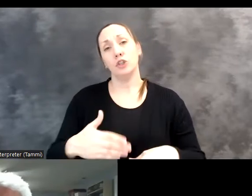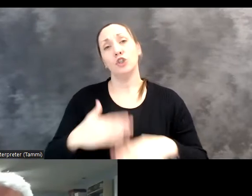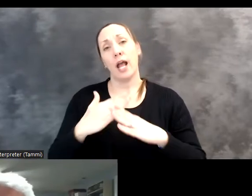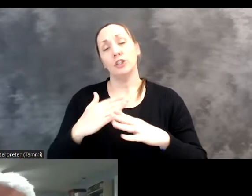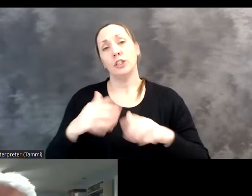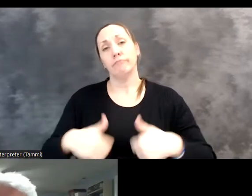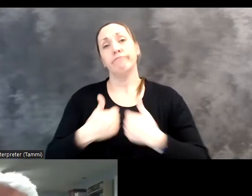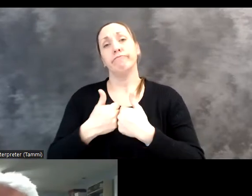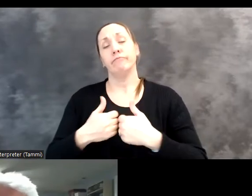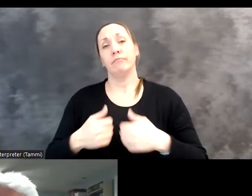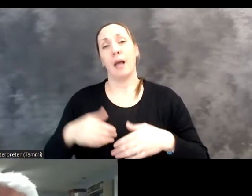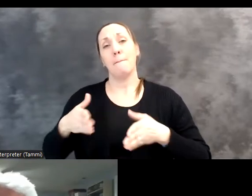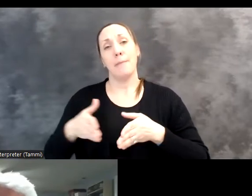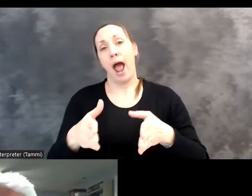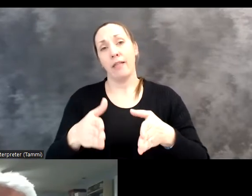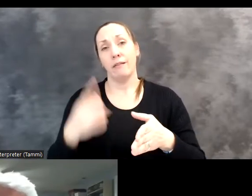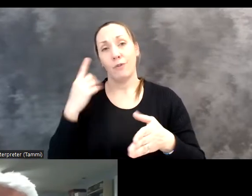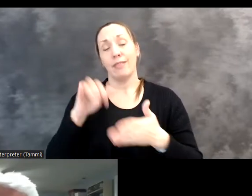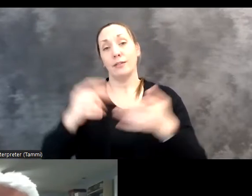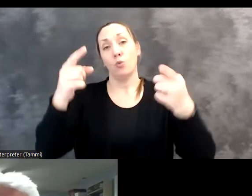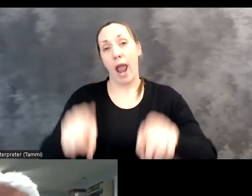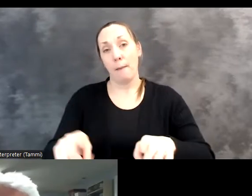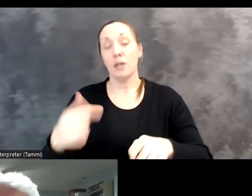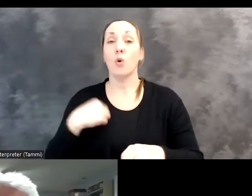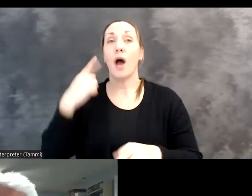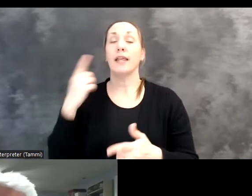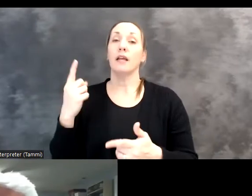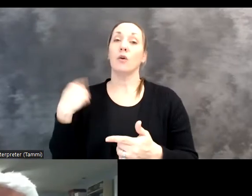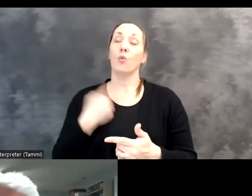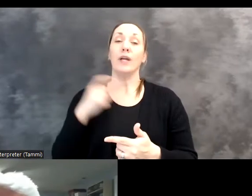ideas into reality through a very, very